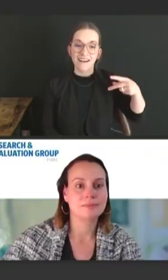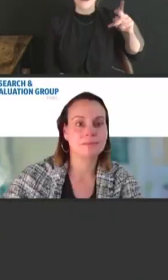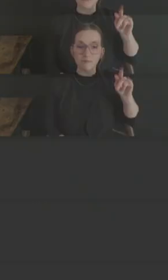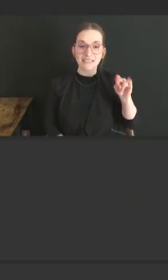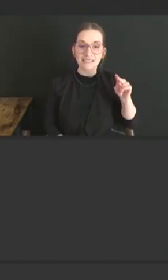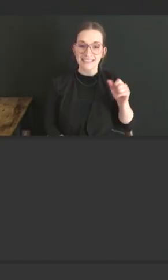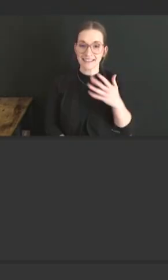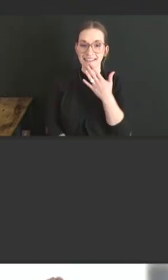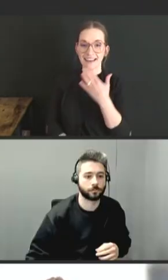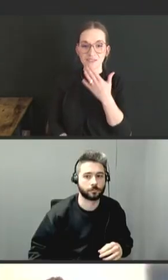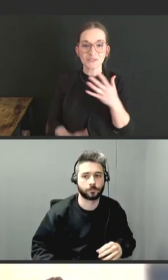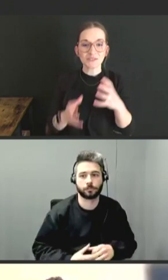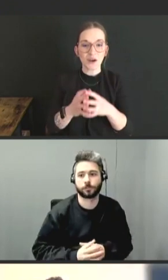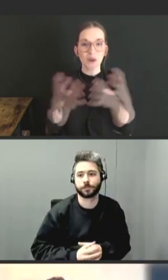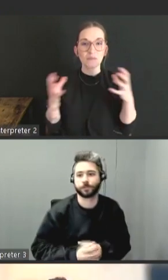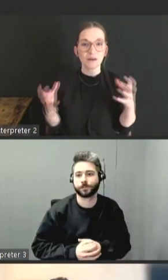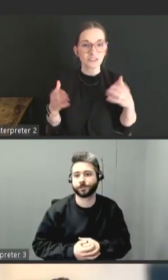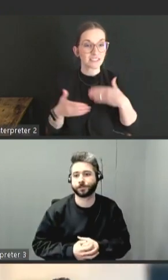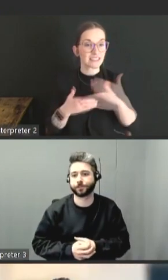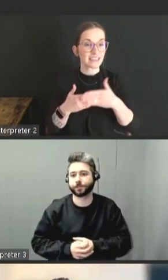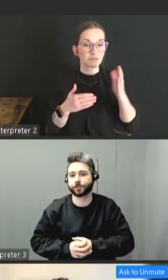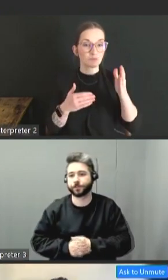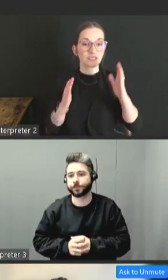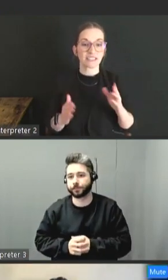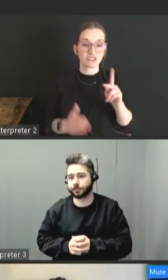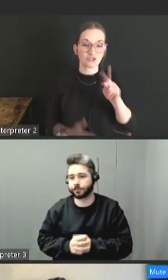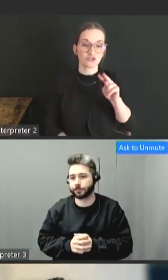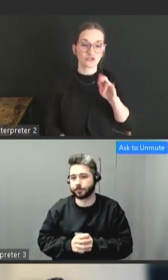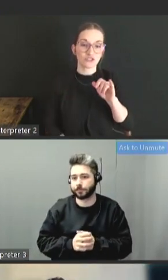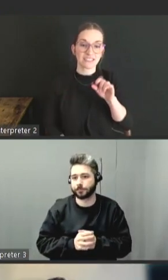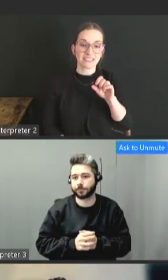Kristin Flickinger. Kristin, your slides are up. You have the floor.